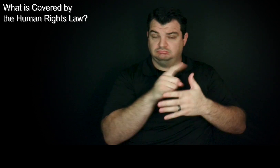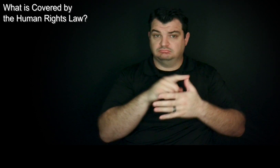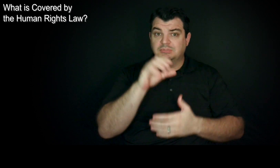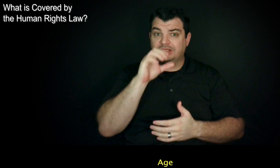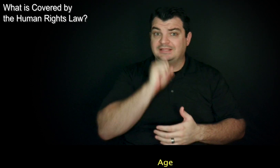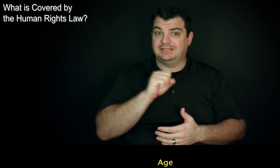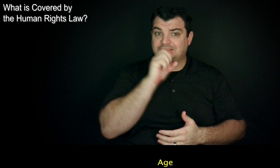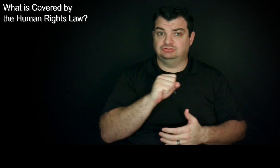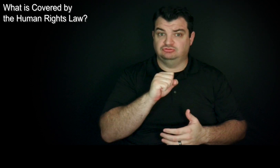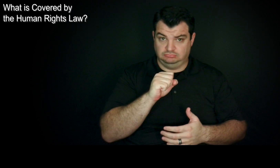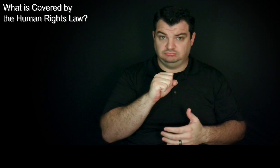Age